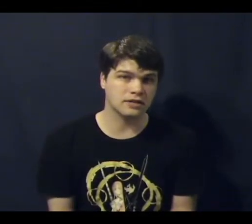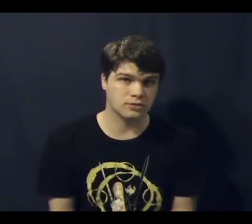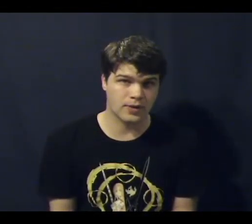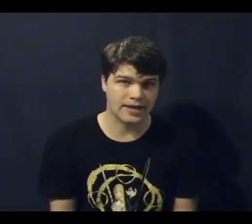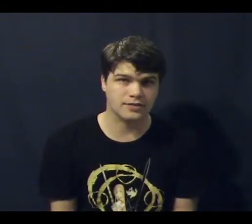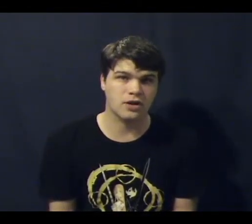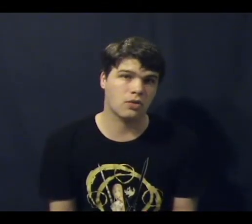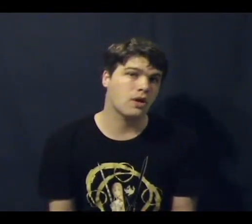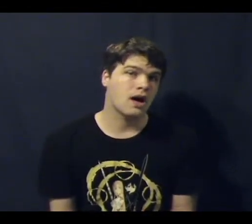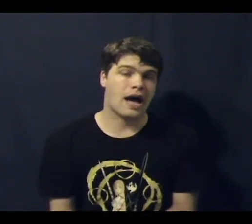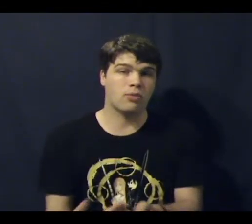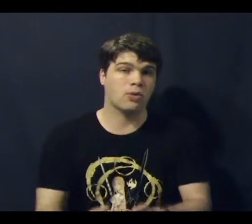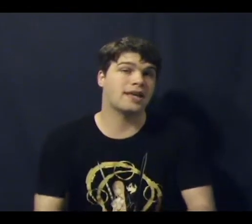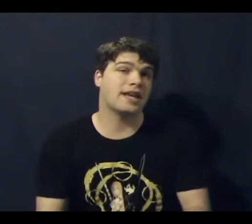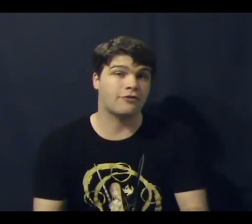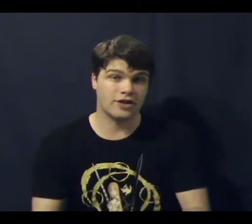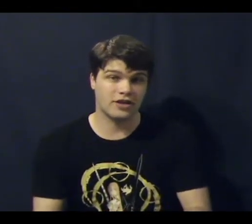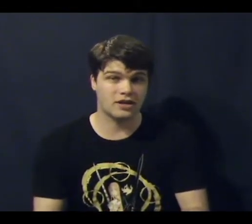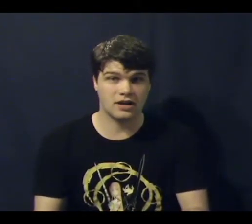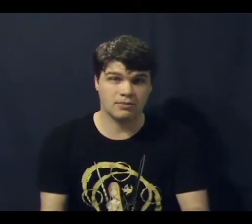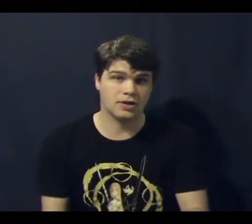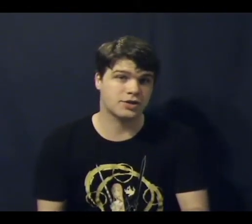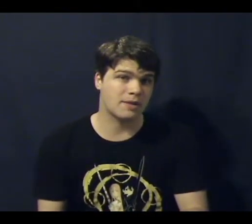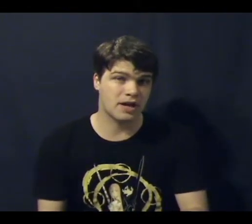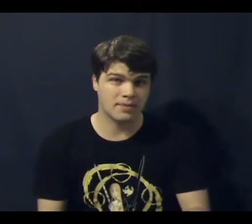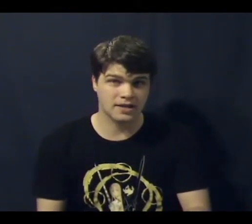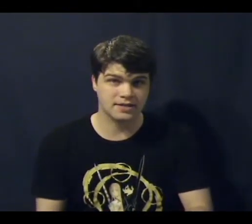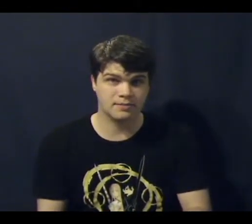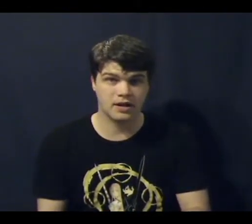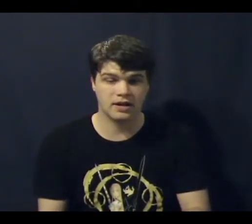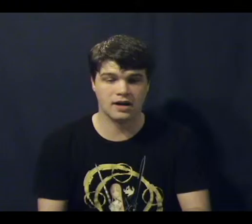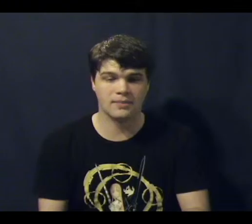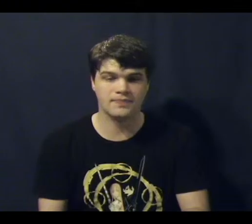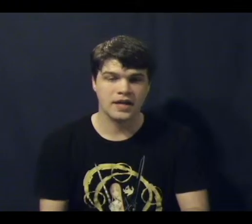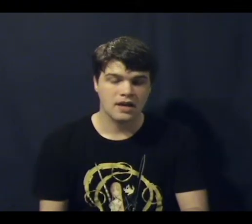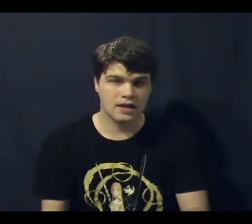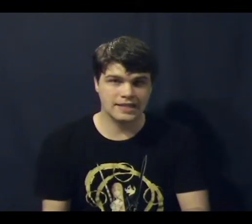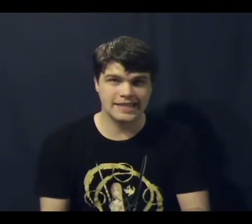little while so I won't get everything. I'm going to try my best, but at least I